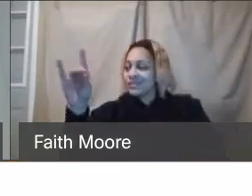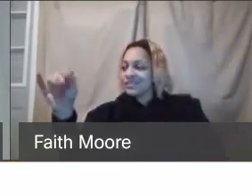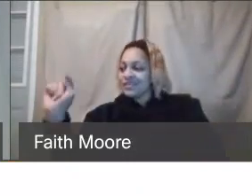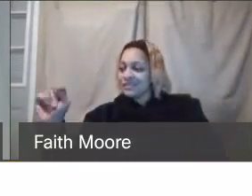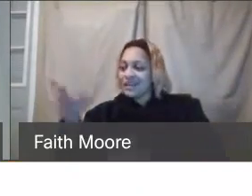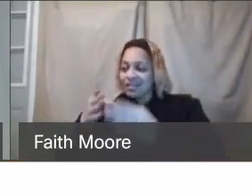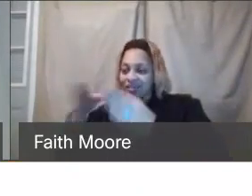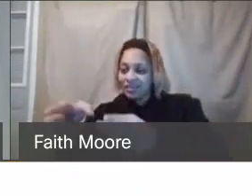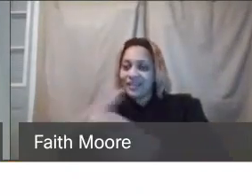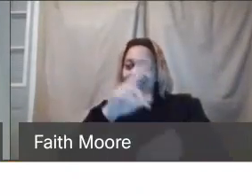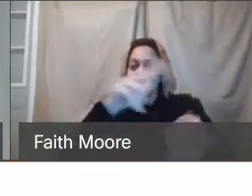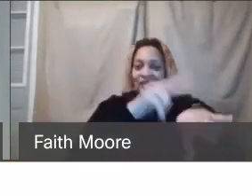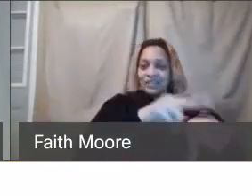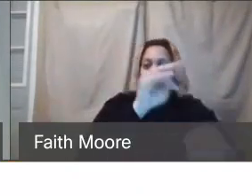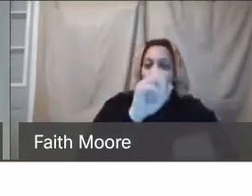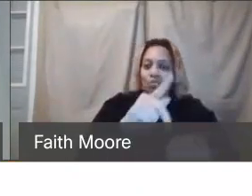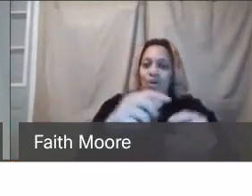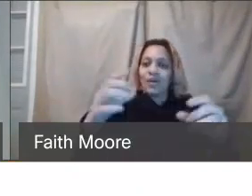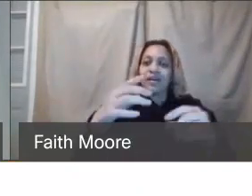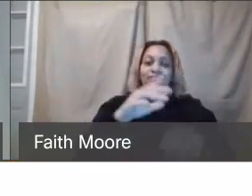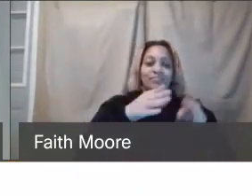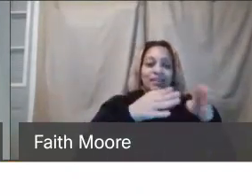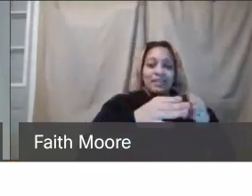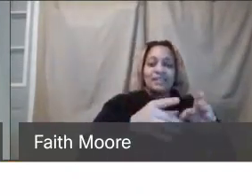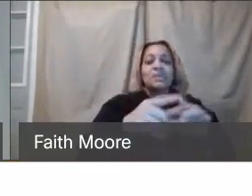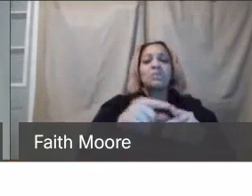But where that does happen as a Constitution Avenue, where we illustrate on the top of the.